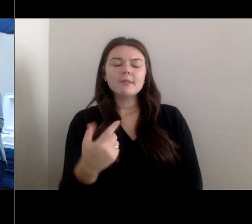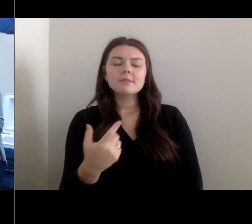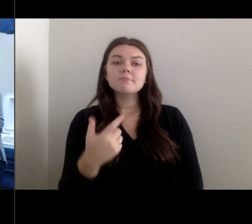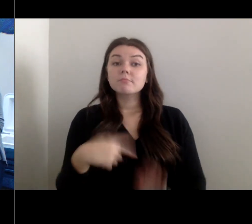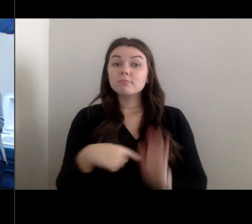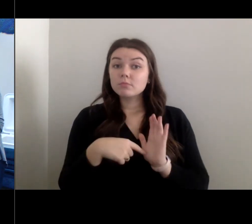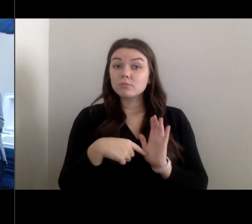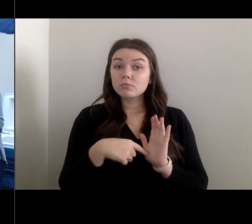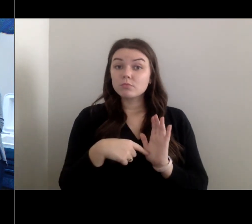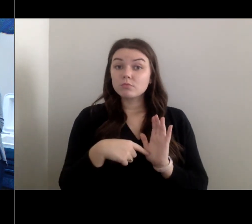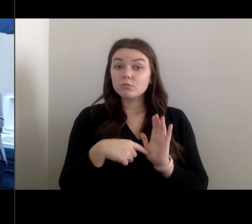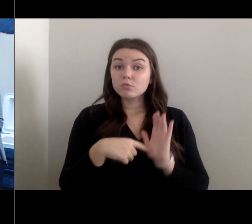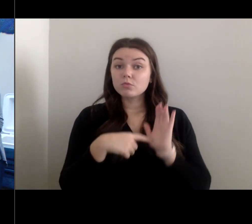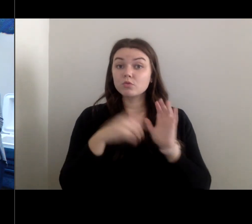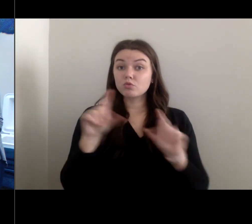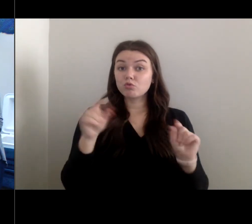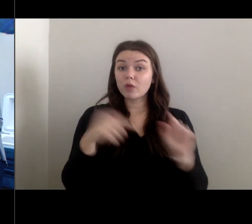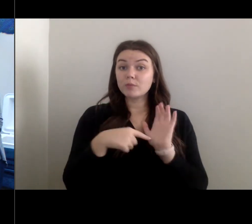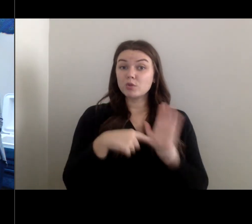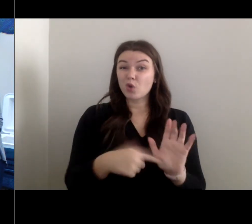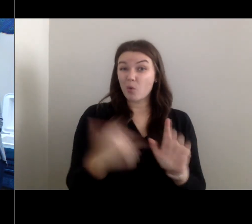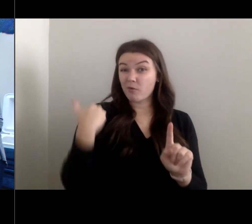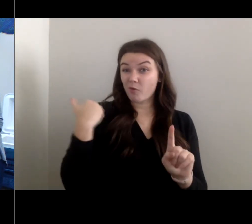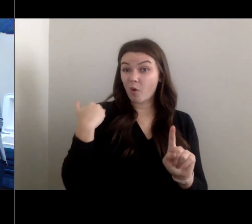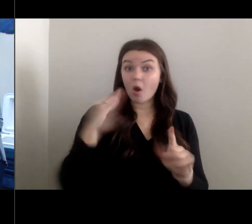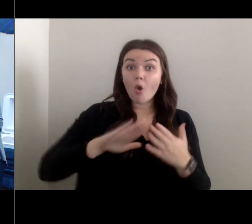that Leah showed earlier are edible, or are some not edible?